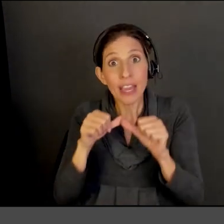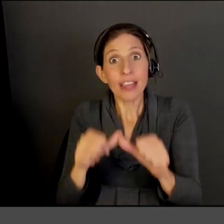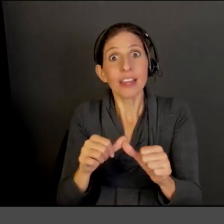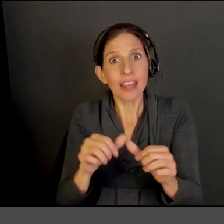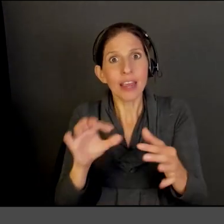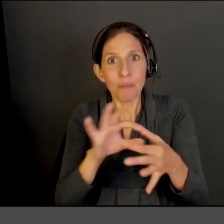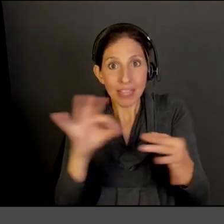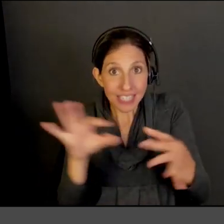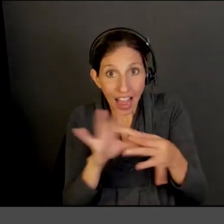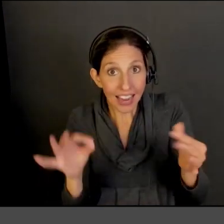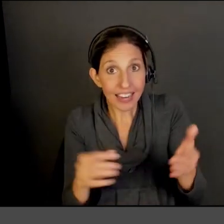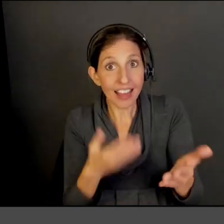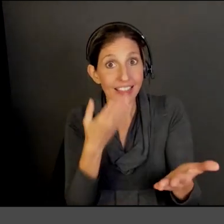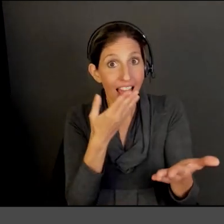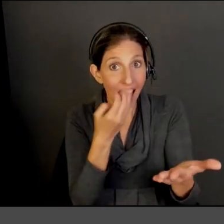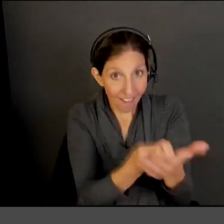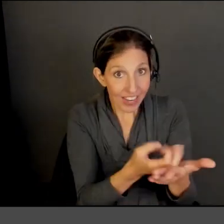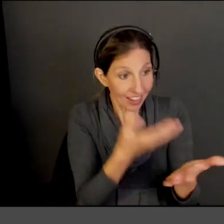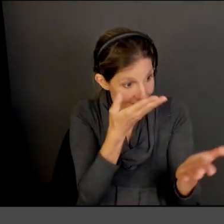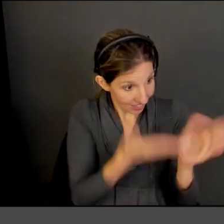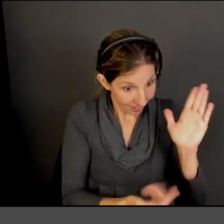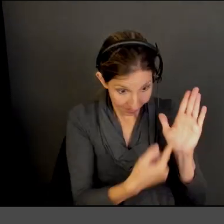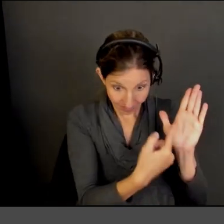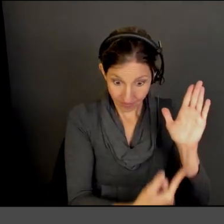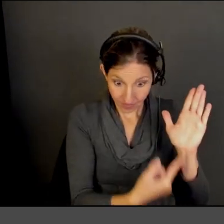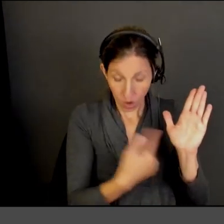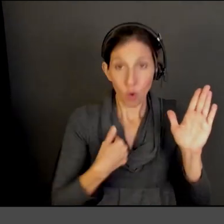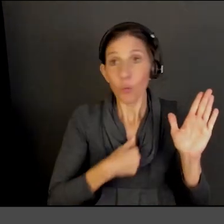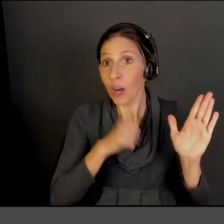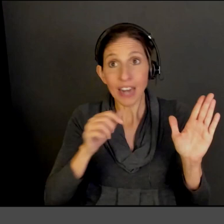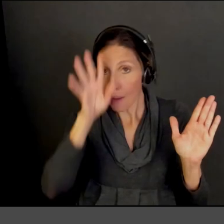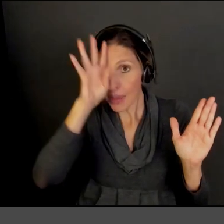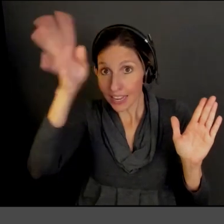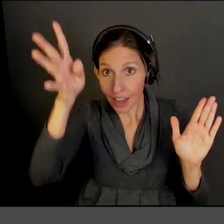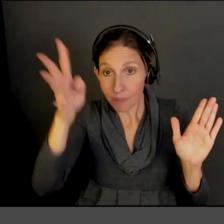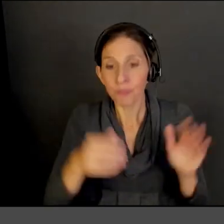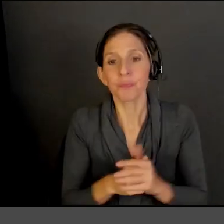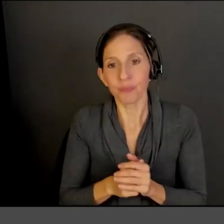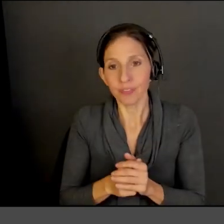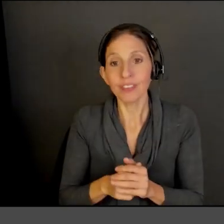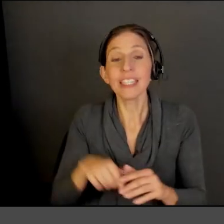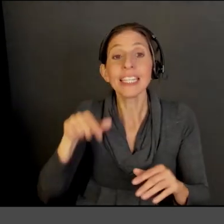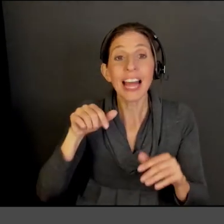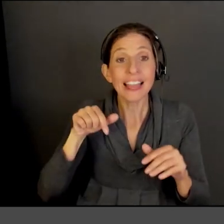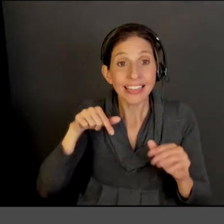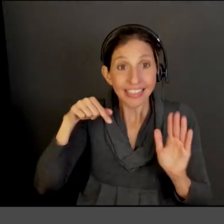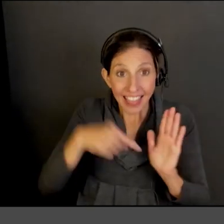THIS IS THIS, YOU KNOW, PHIL, LIKE TLC, THIS IS HOW IT WORKS. THIS IS HOW IT WORKS.